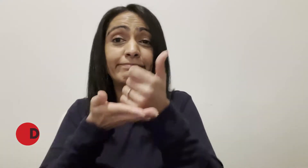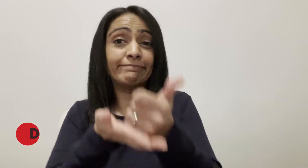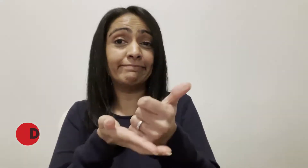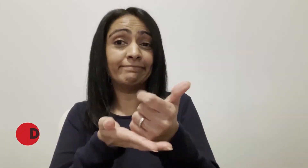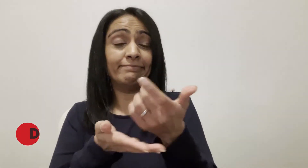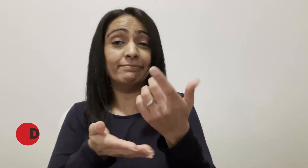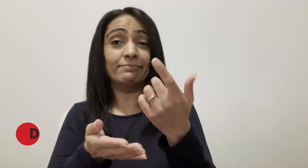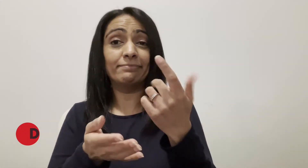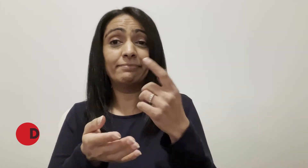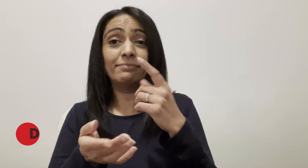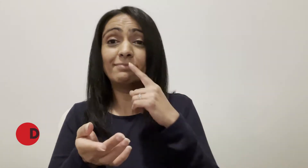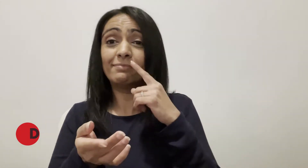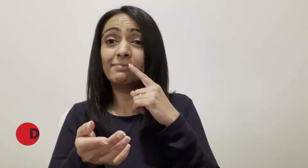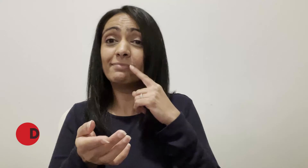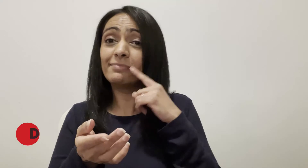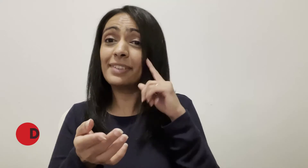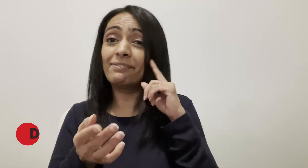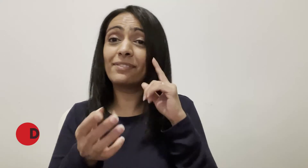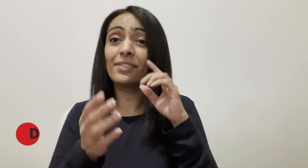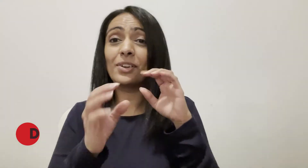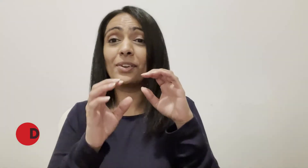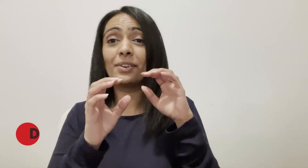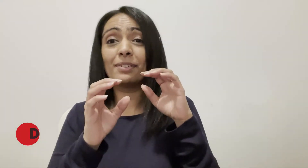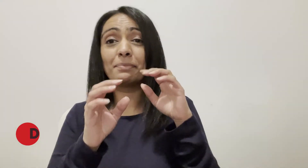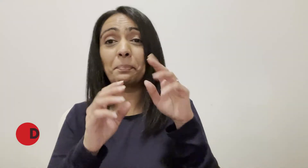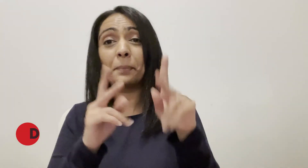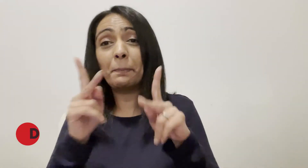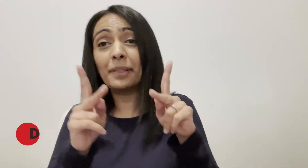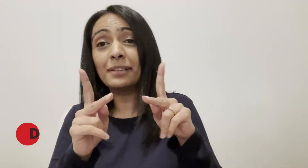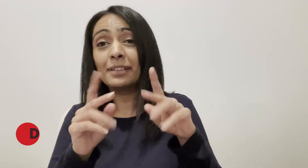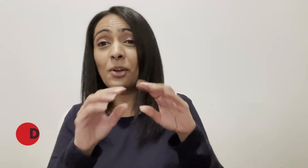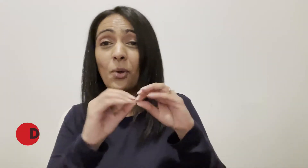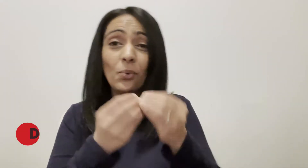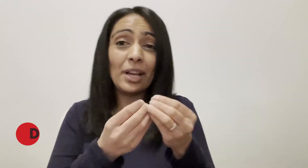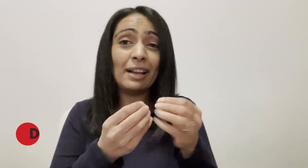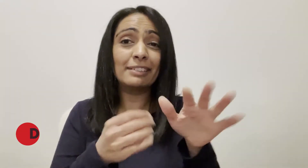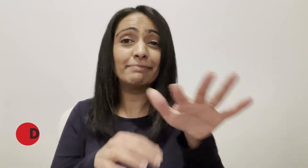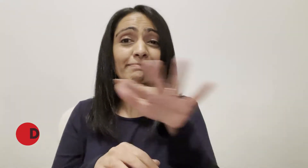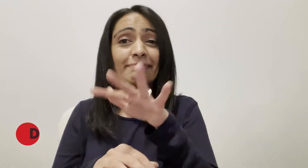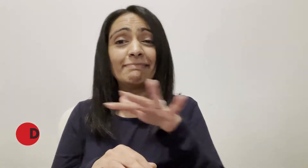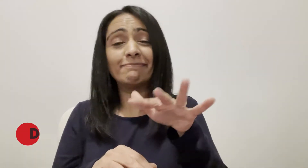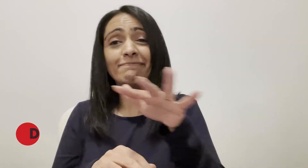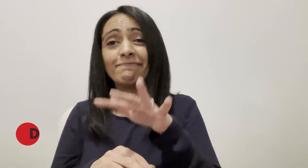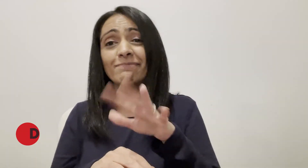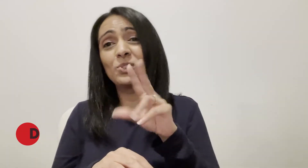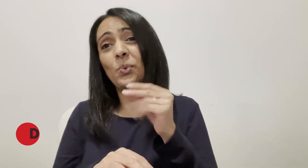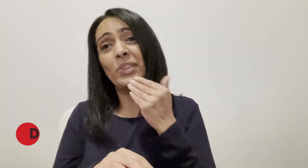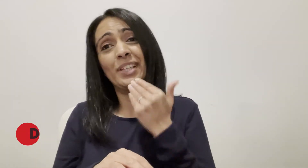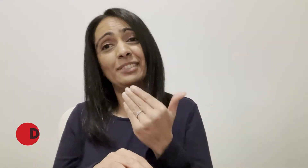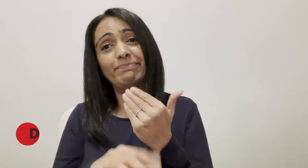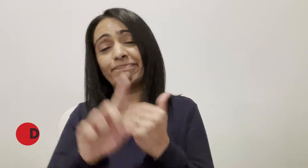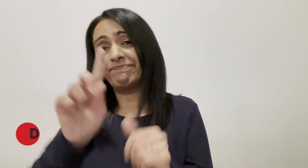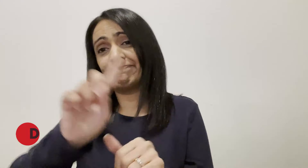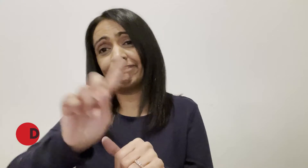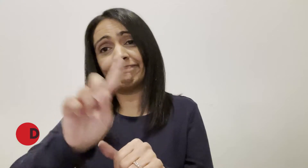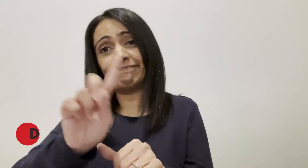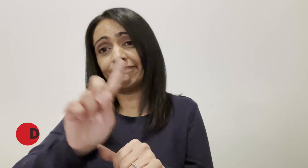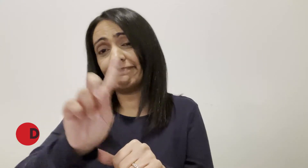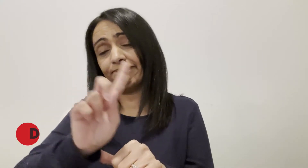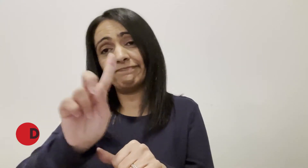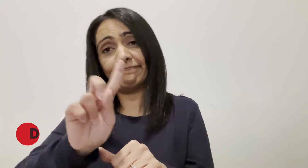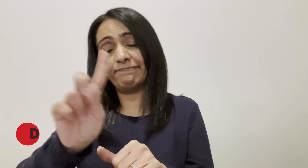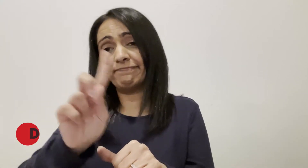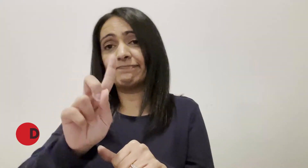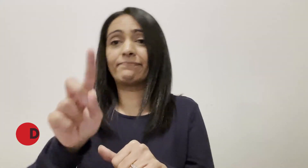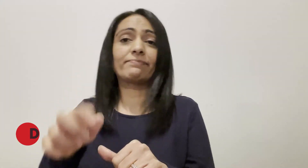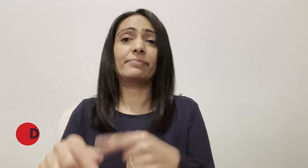Deaf people and organizations.